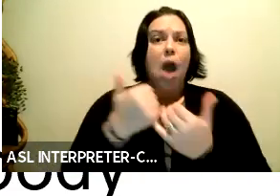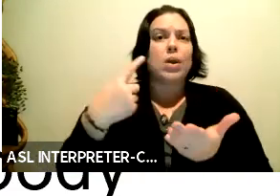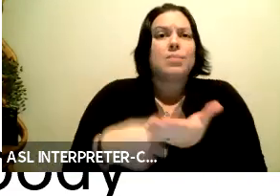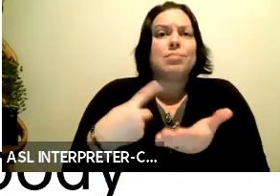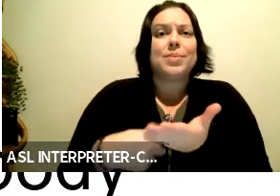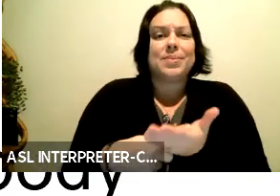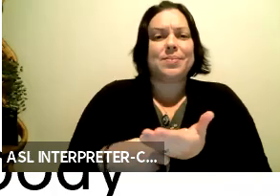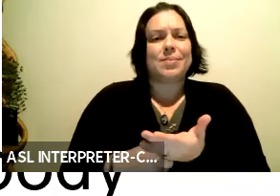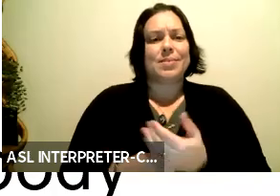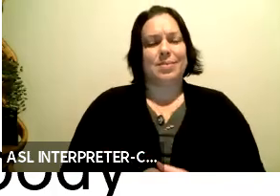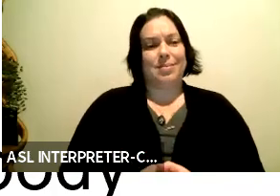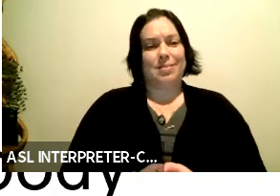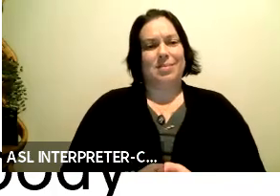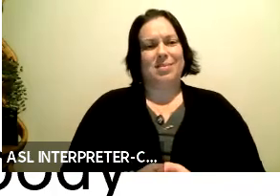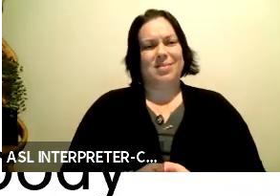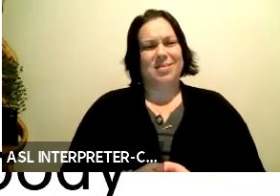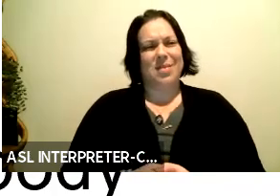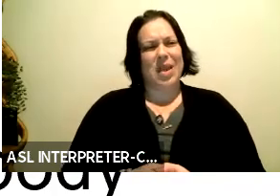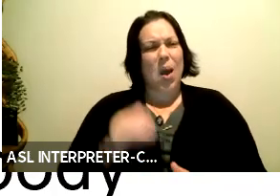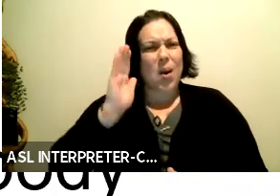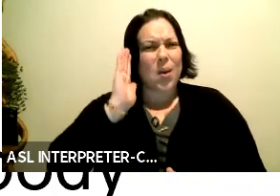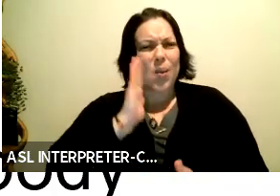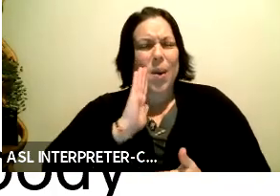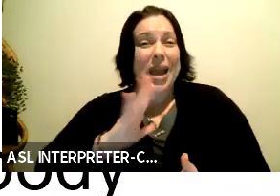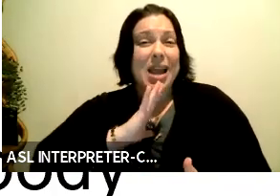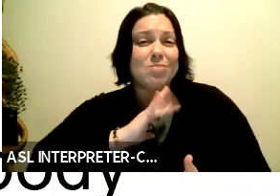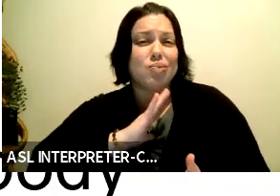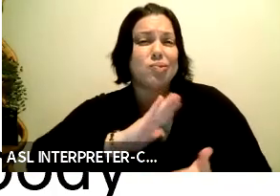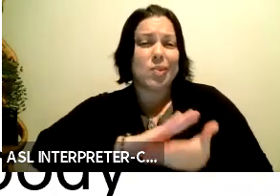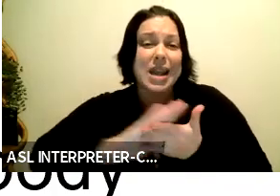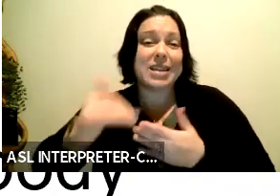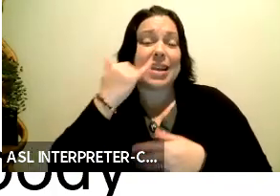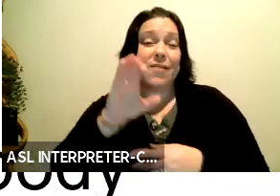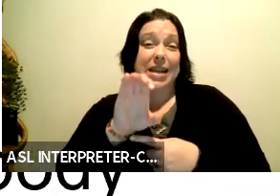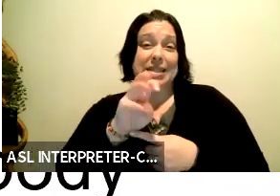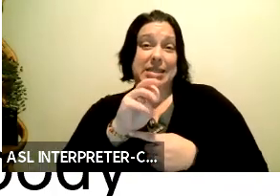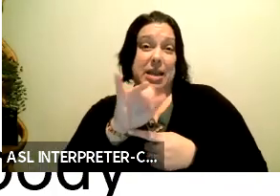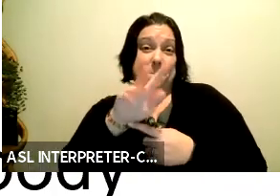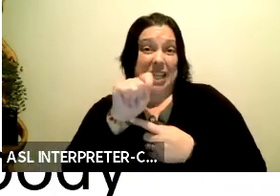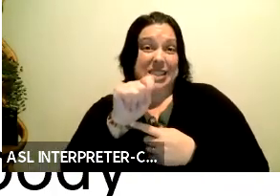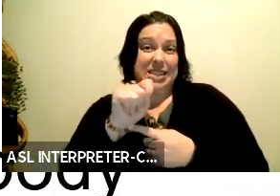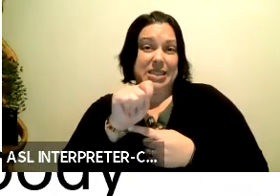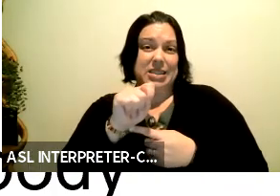was among our essential elements of information, so it was included in all situation reports,